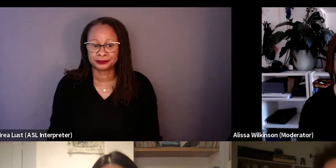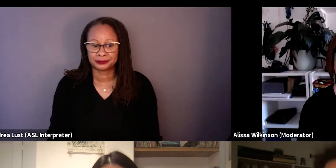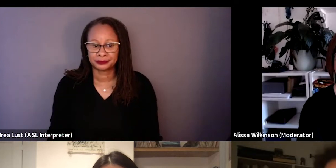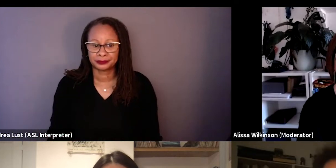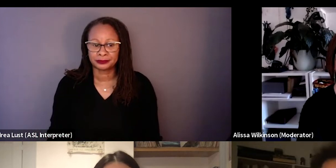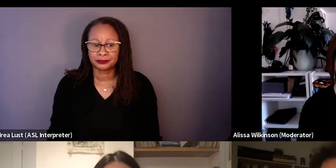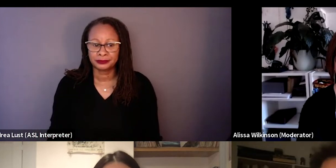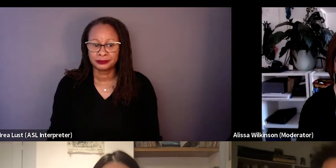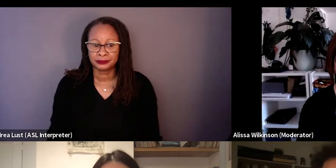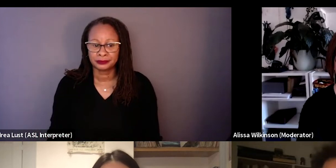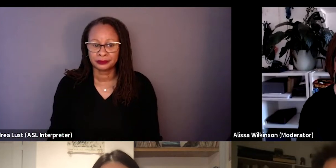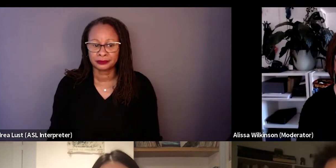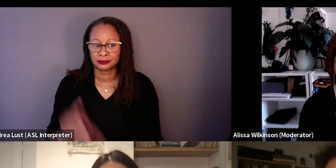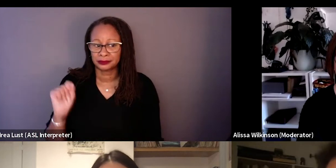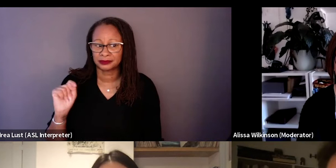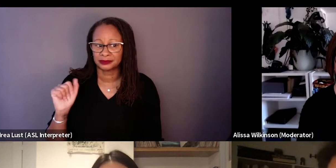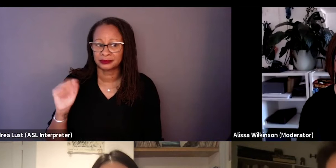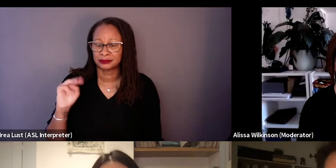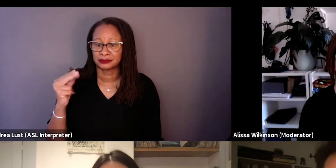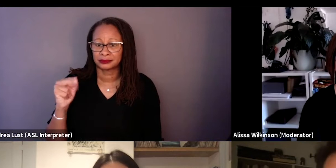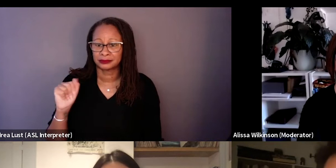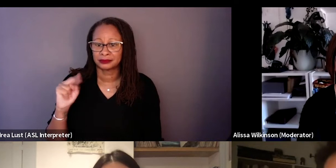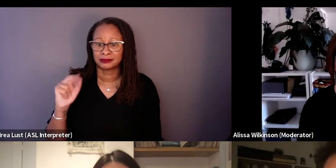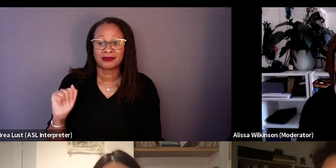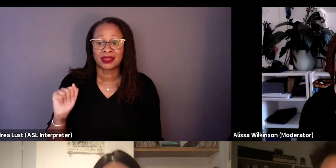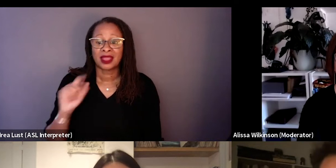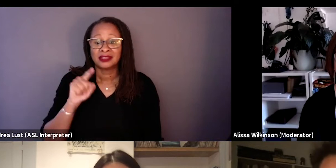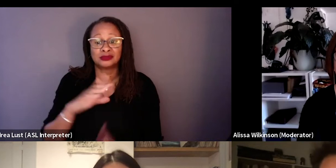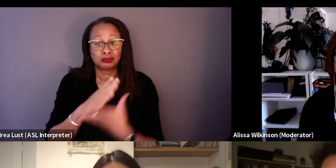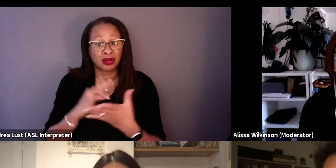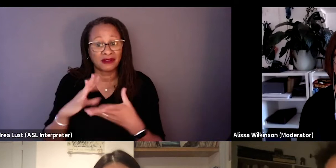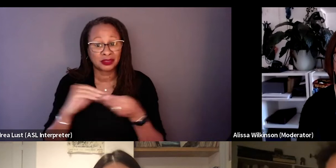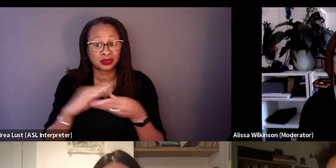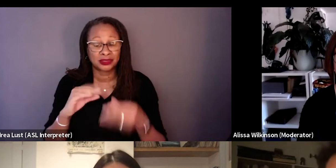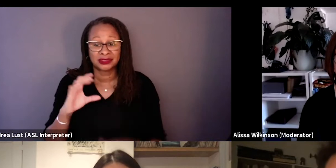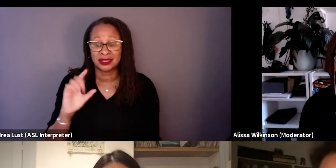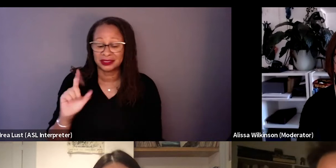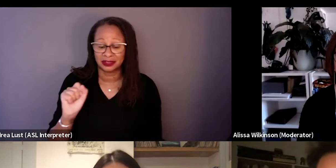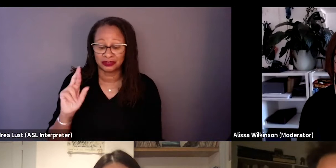again, Tamana is part of the story. Zarifa's story is Tamana's story.